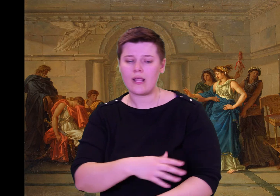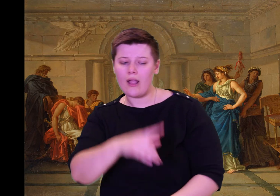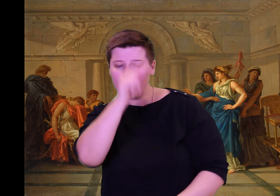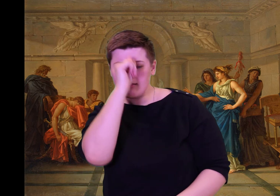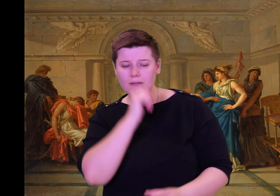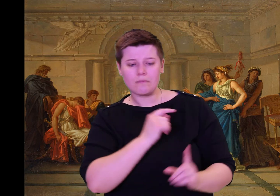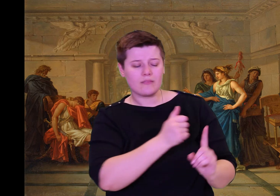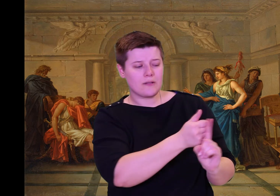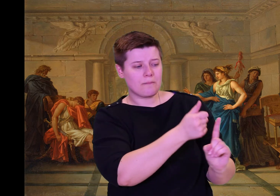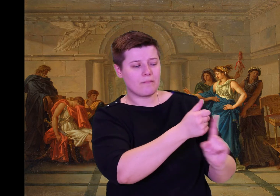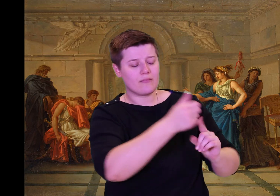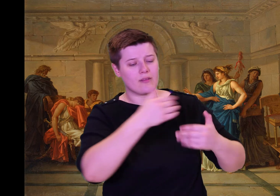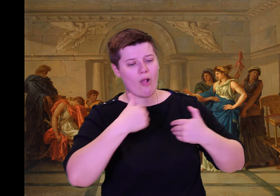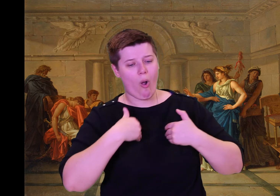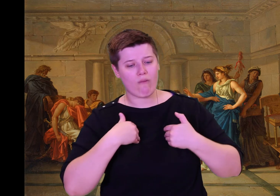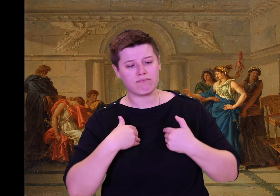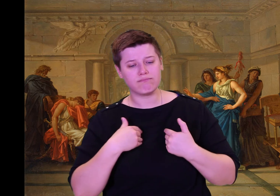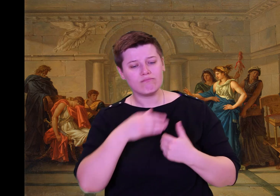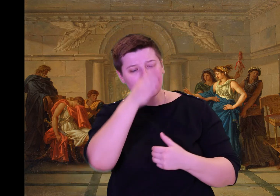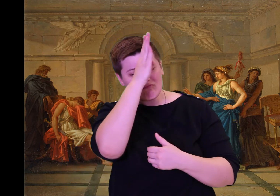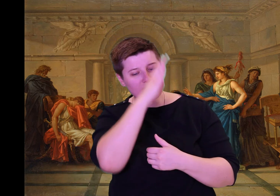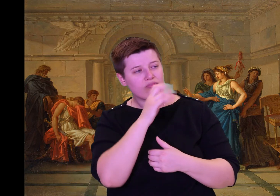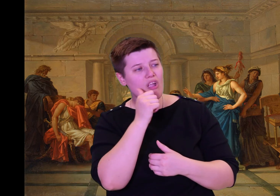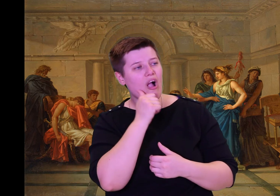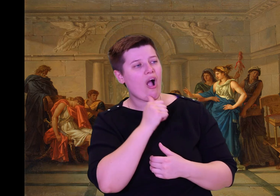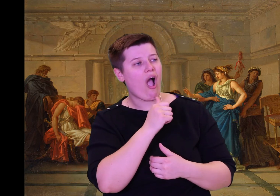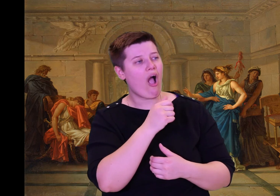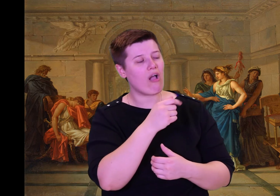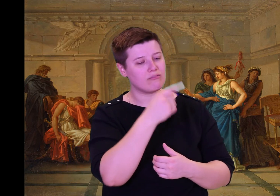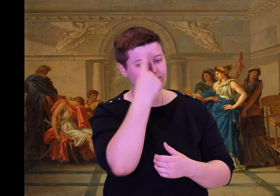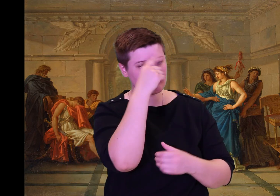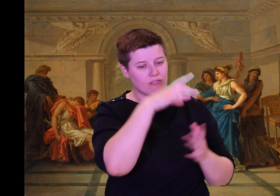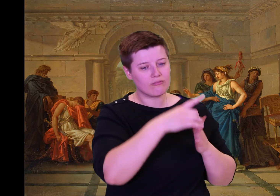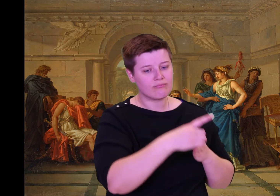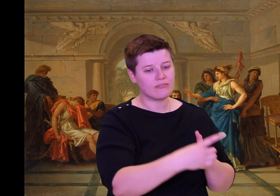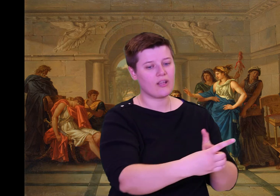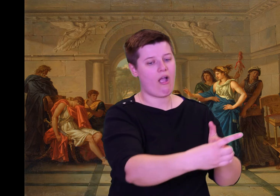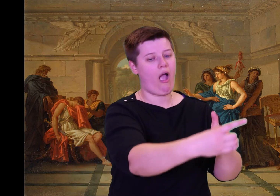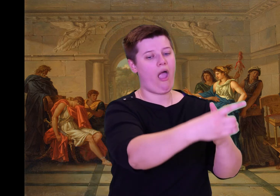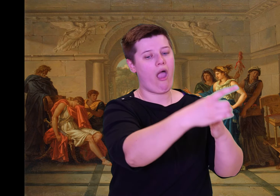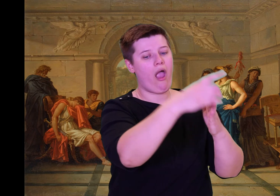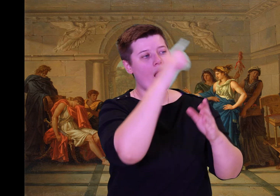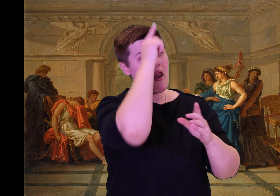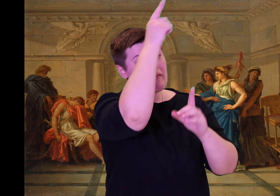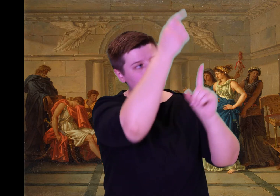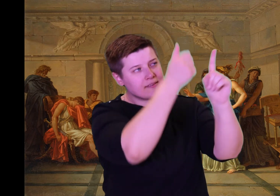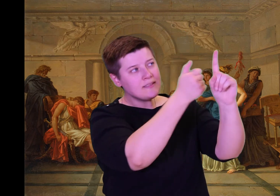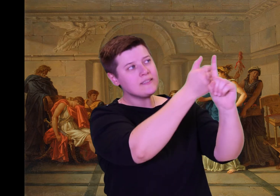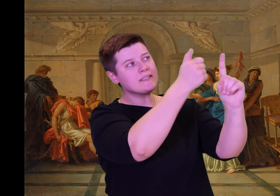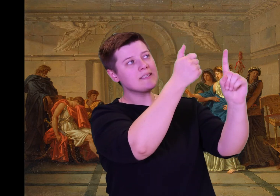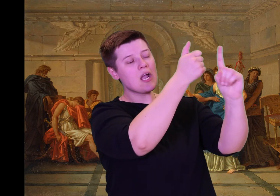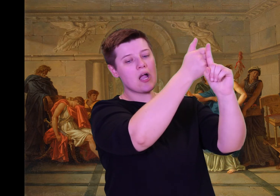tell me of my husband too, poor man! Tell if he is alive and sees the sun, or dead